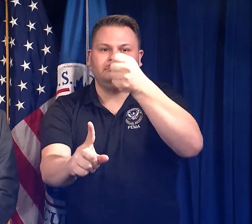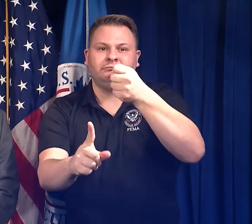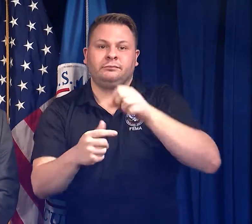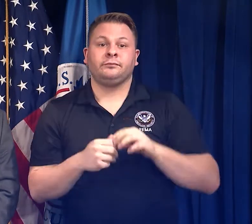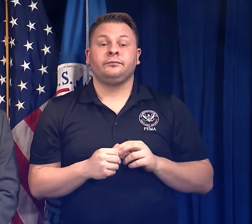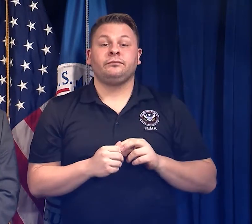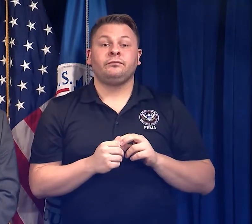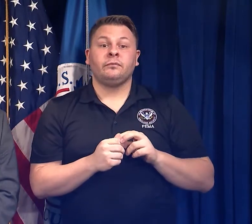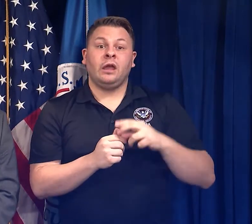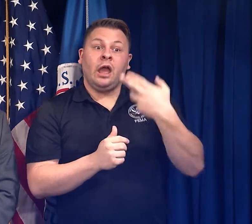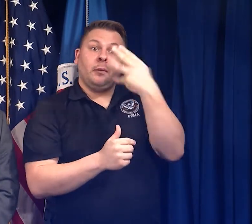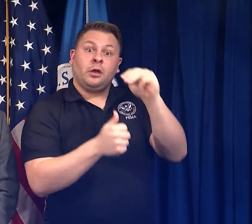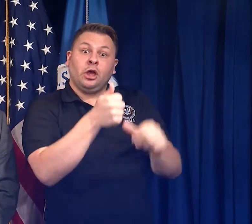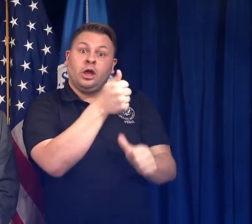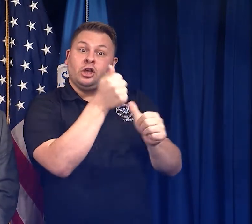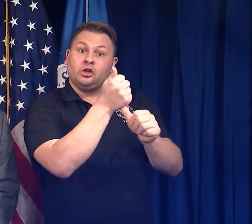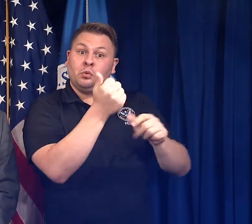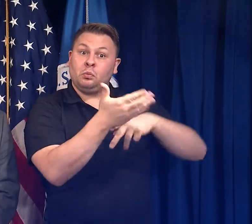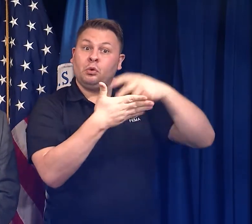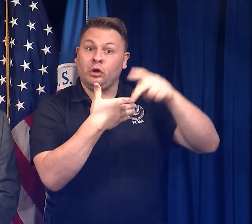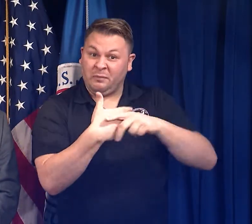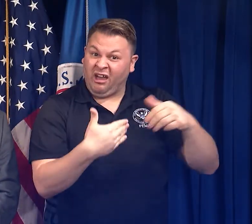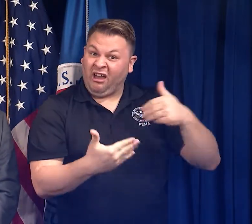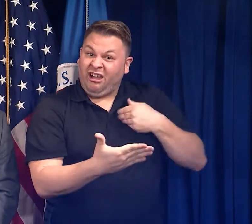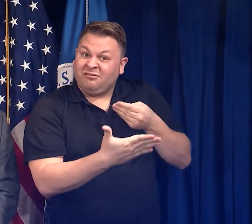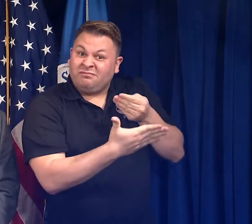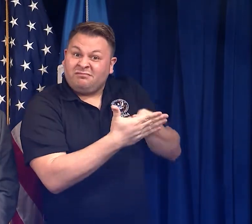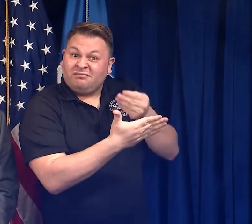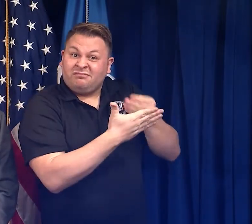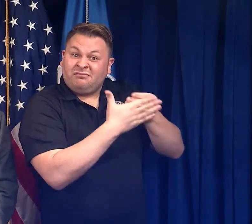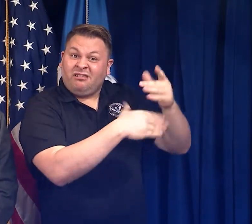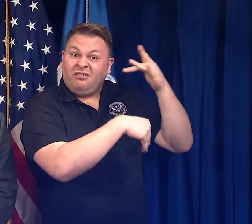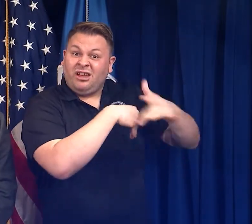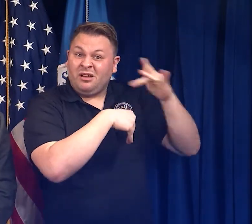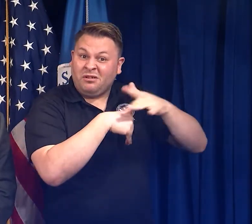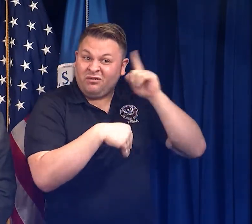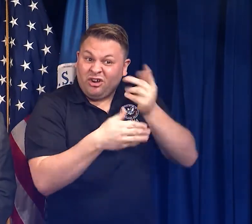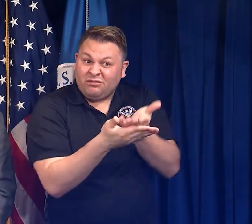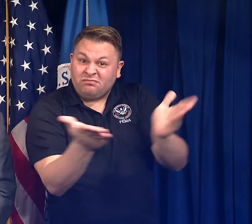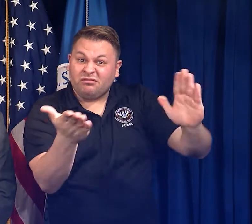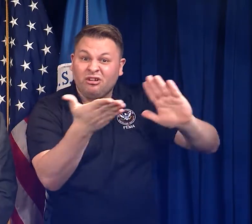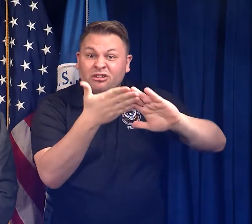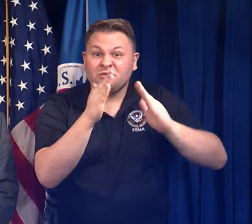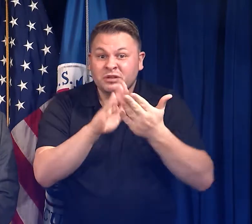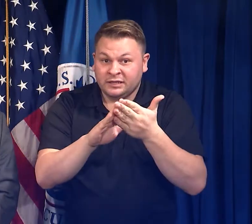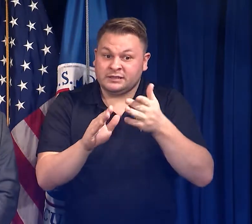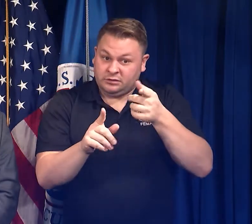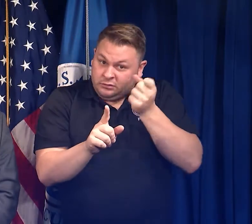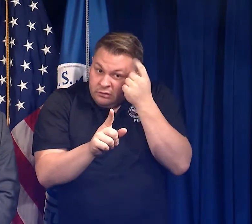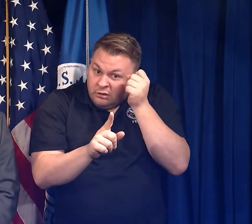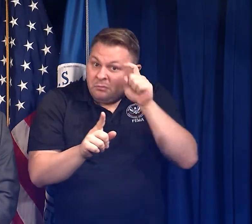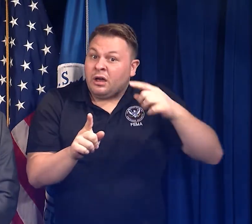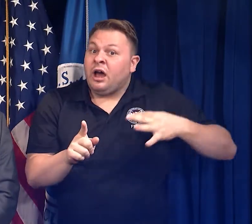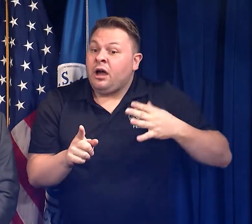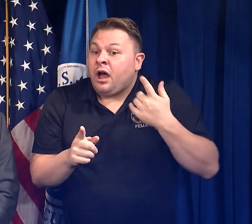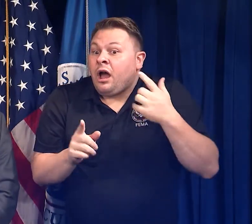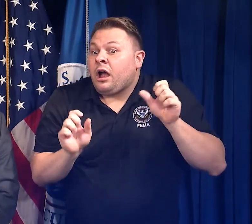As part of the Hazard Mitigation Assistance programs, funding is available to communities for eligible mitigation planning and projects.